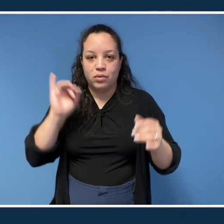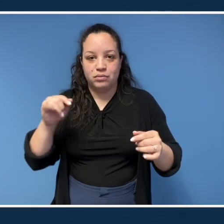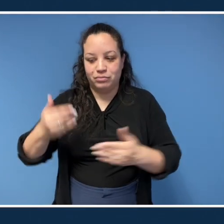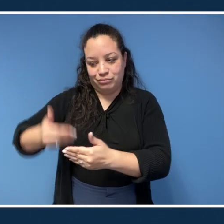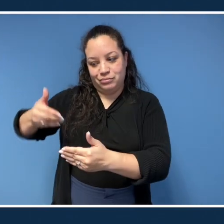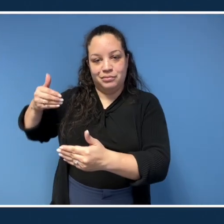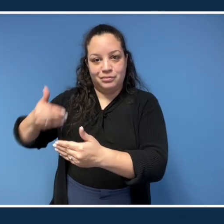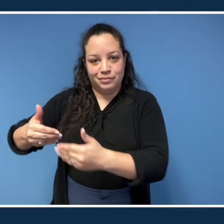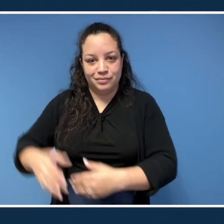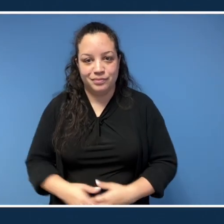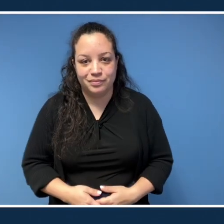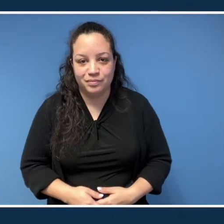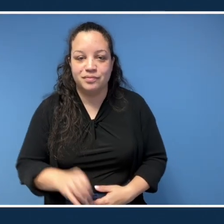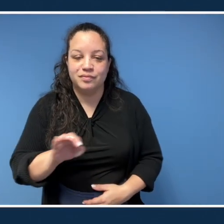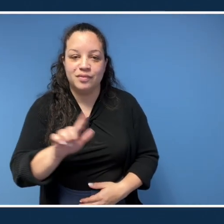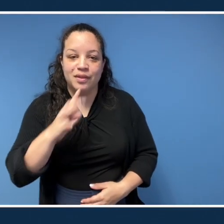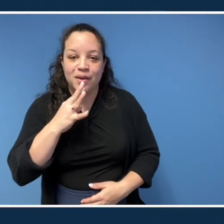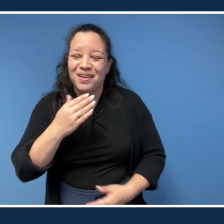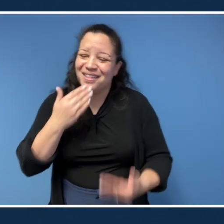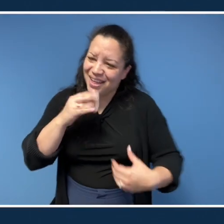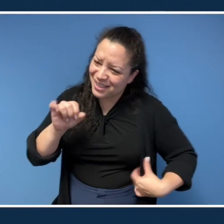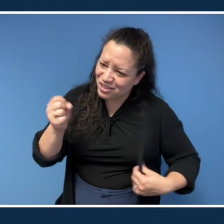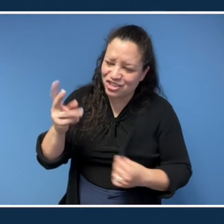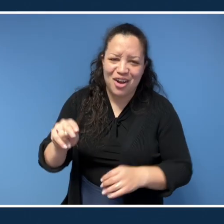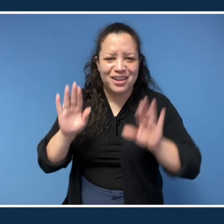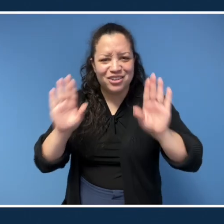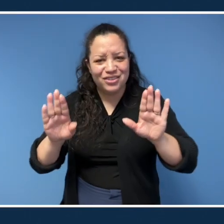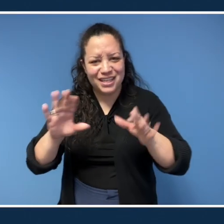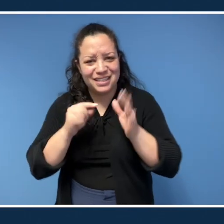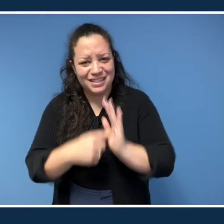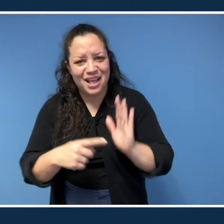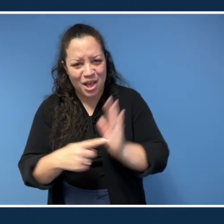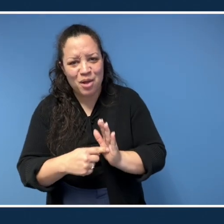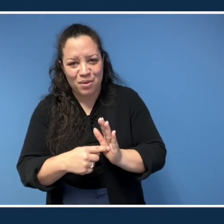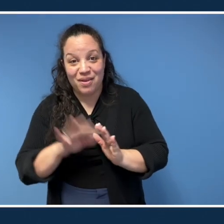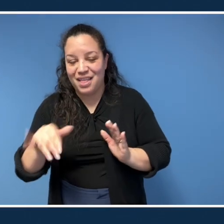Thank you, Shawn, that's a great example. And you know, for for listeners to know it will be a future episode.